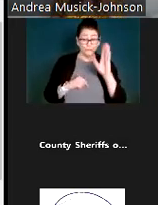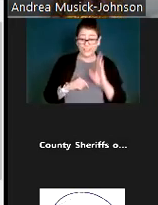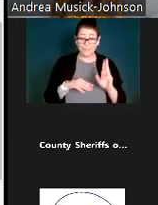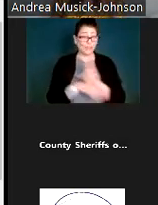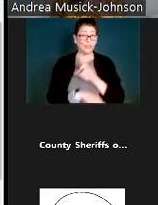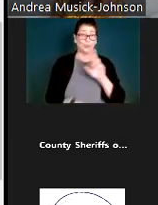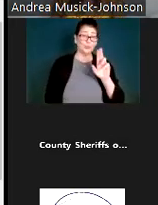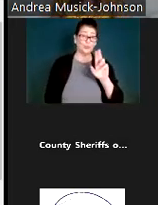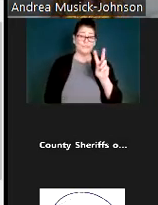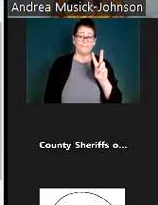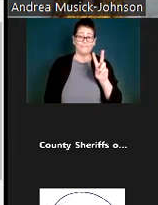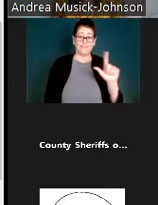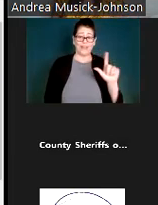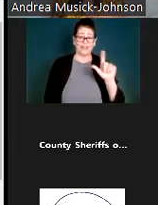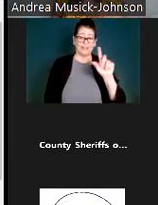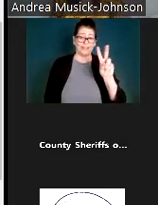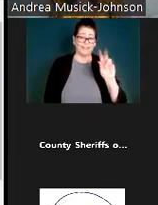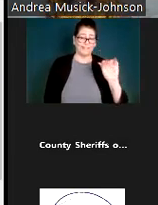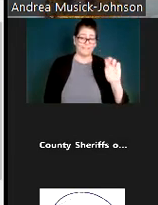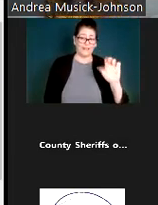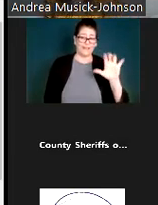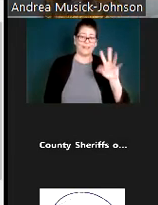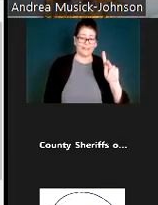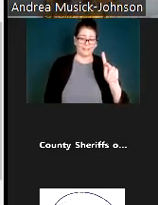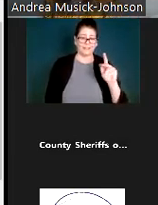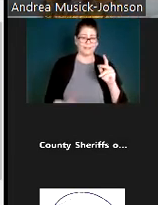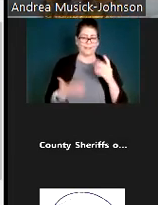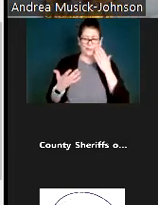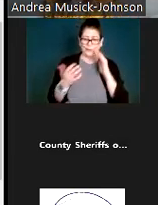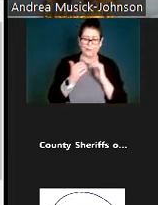you and you don't know where to go and, you know, how to operate the the website,